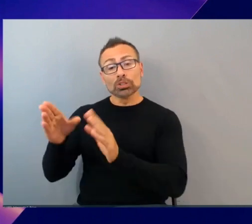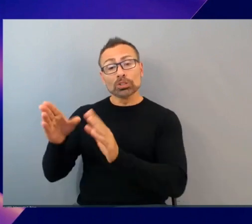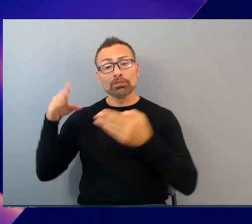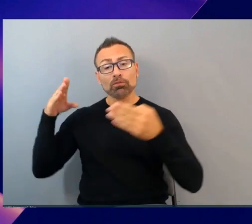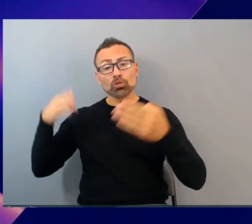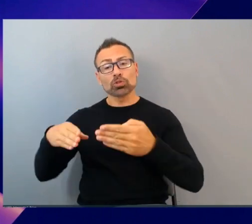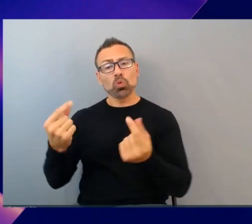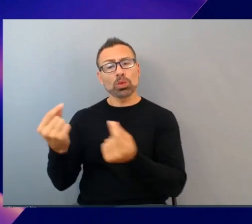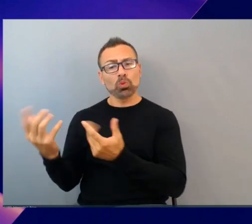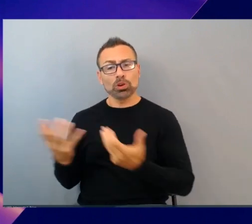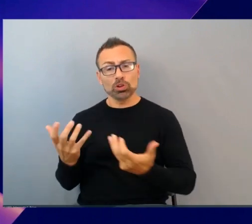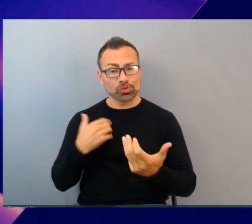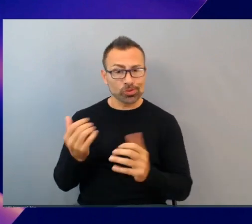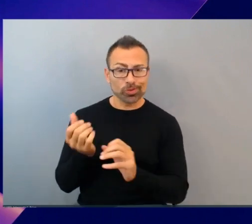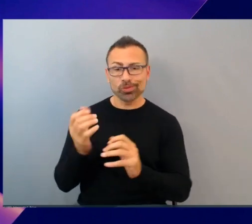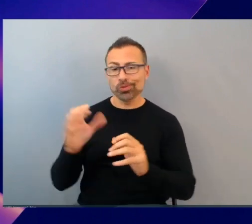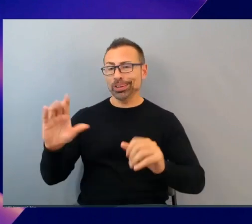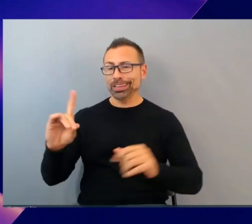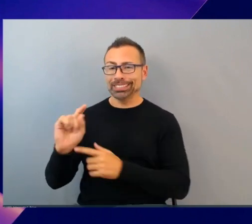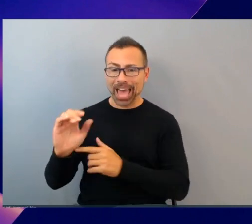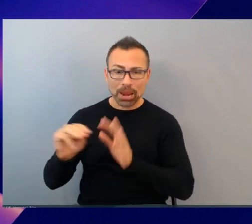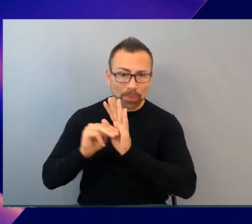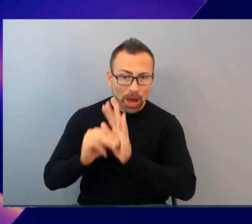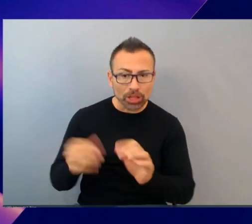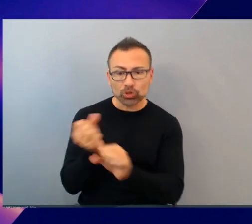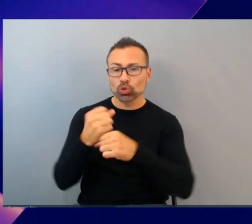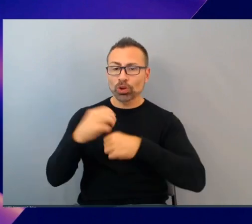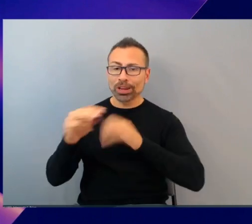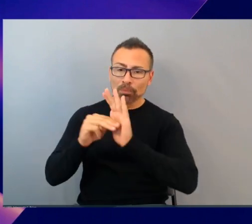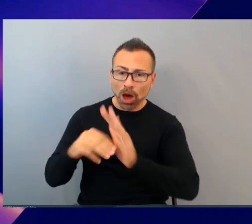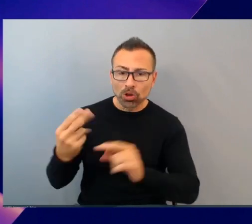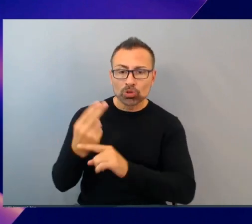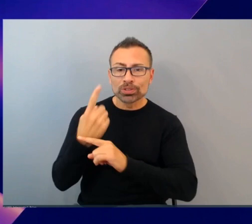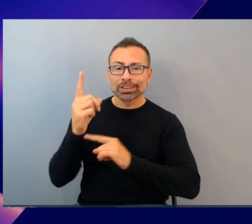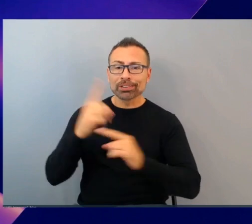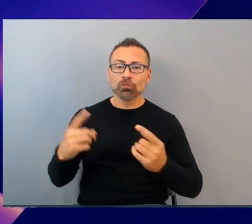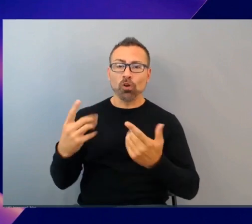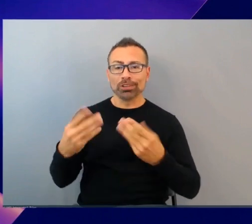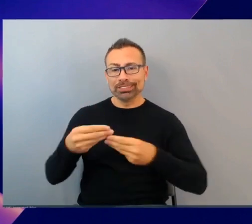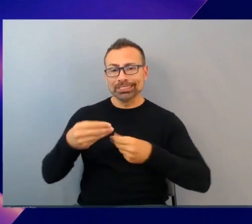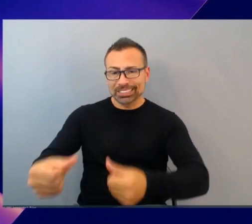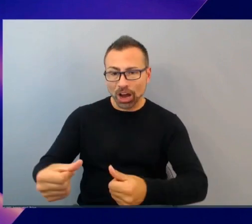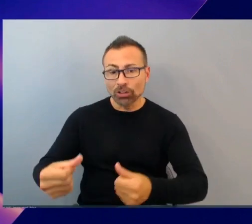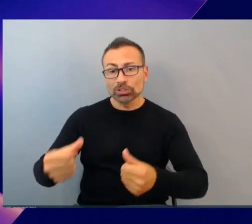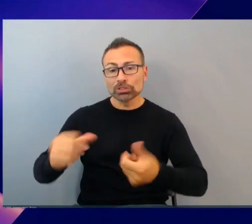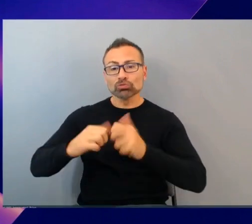creating model, and using it for solving their business challenges. Wow. Awesome. Yes. - Thank you so much.